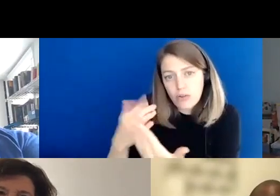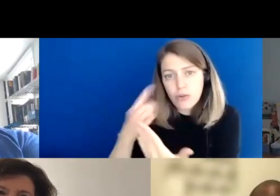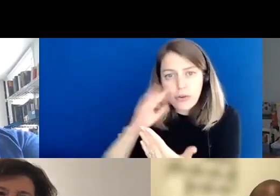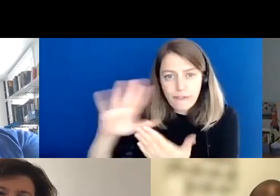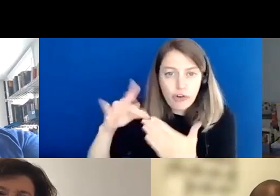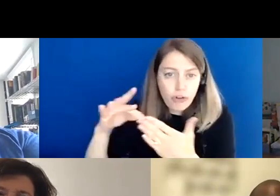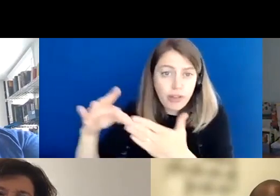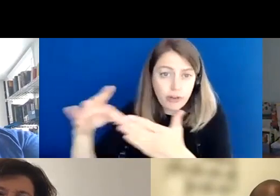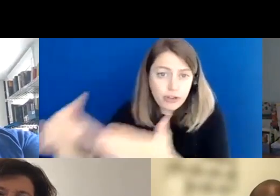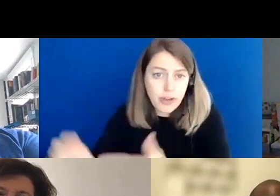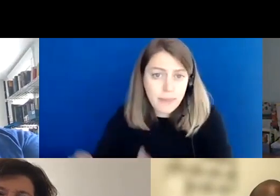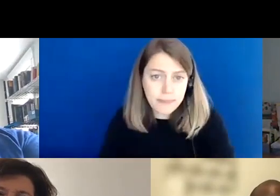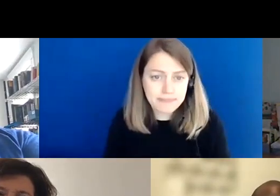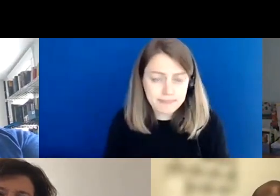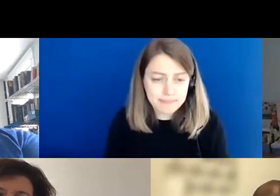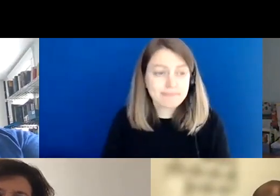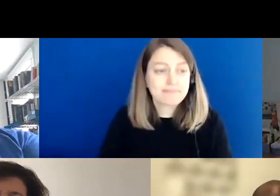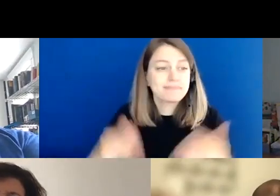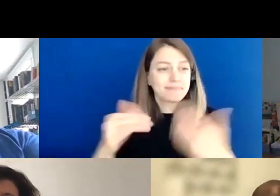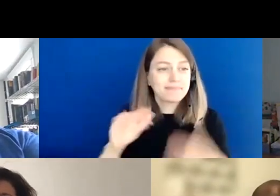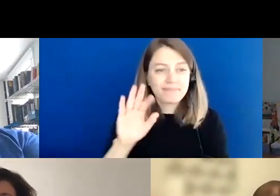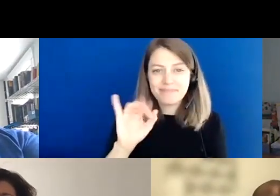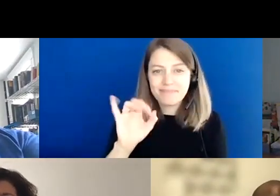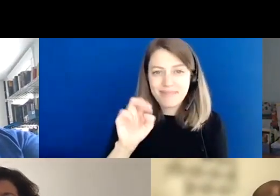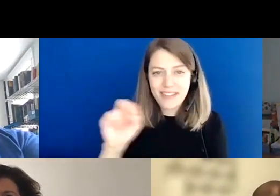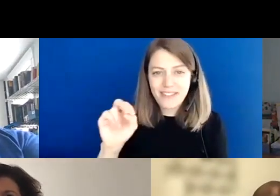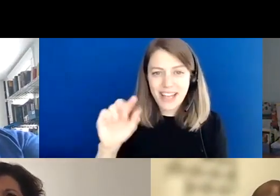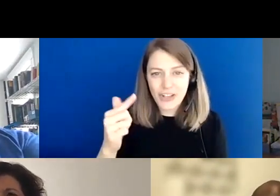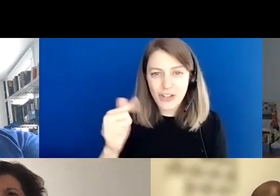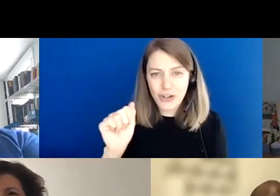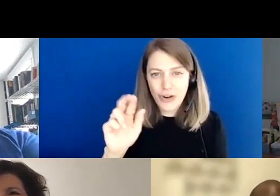Finn Gardiner is Lurie Institute's Communication Specialist.